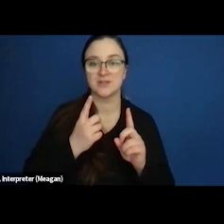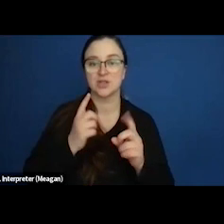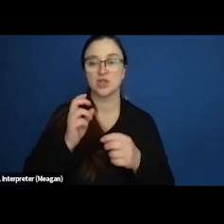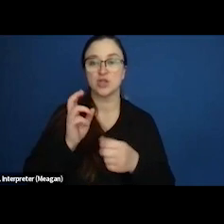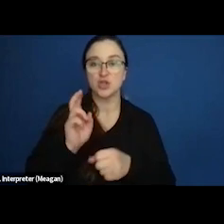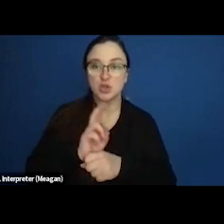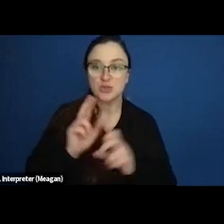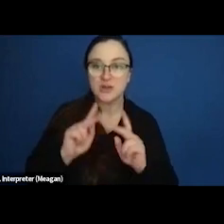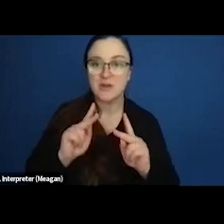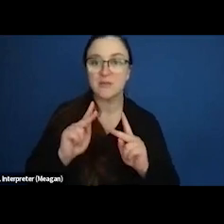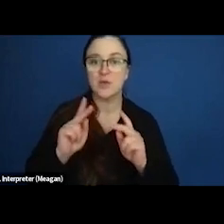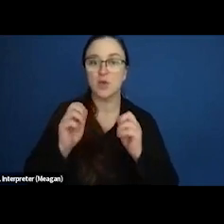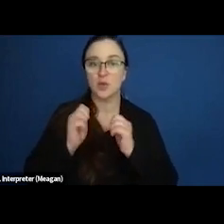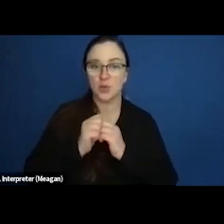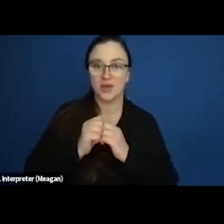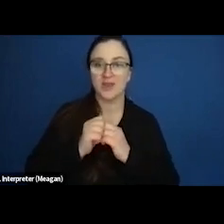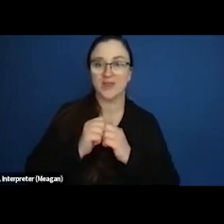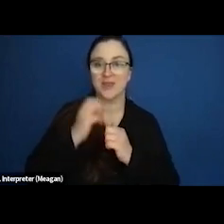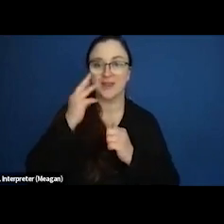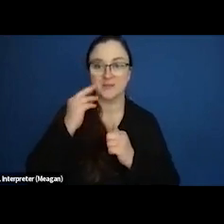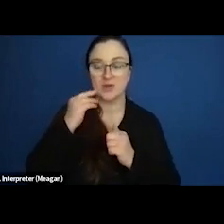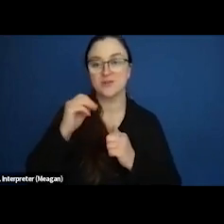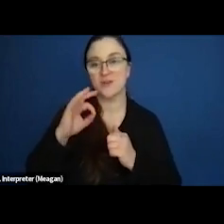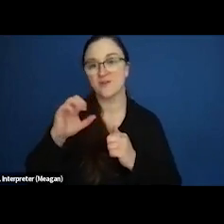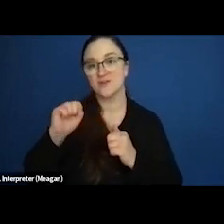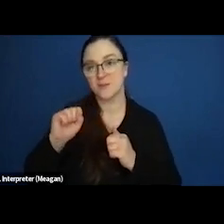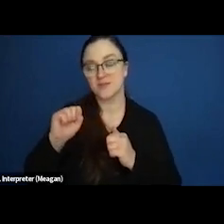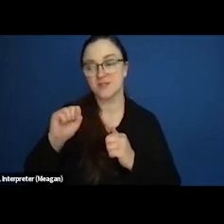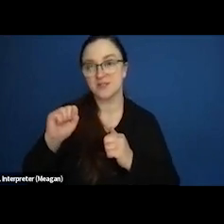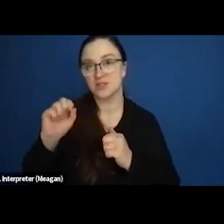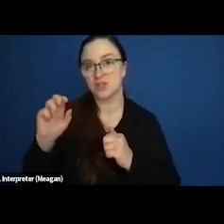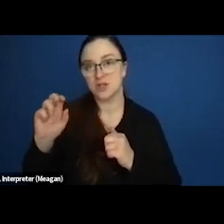with substance addiction. We paid them as a...